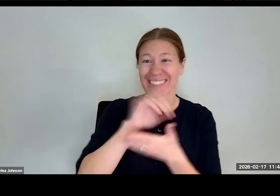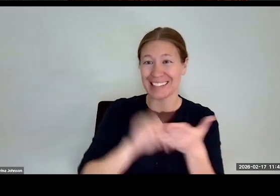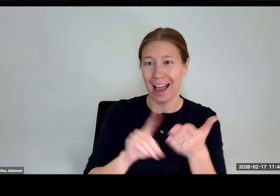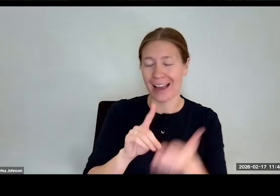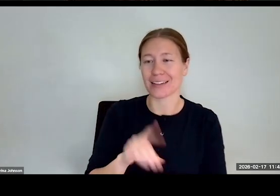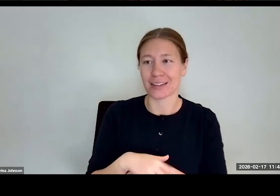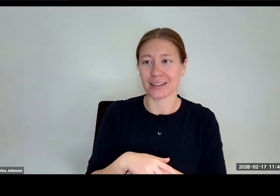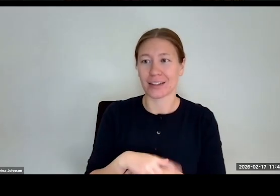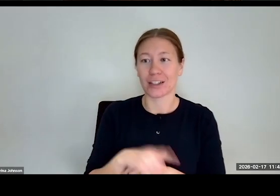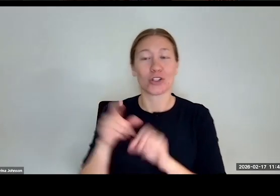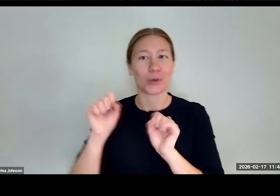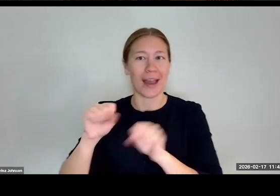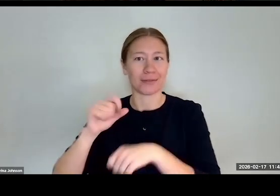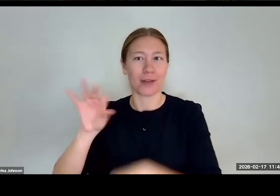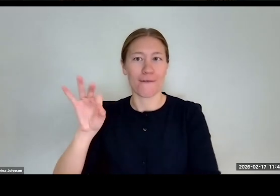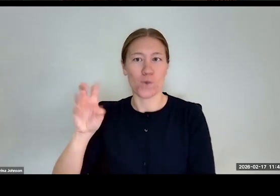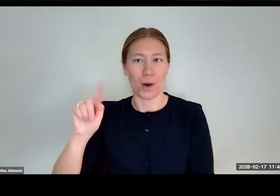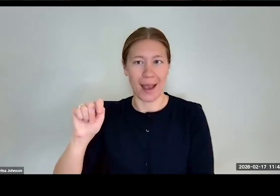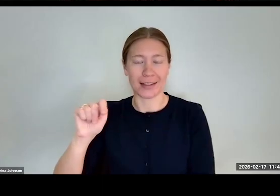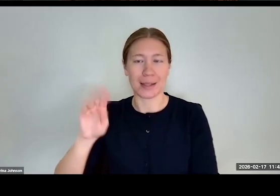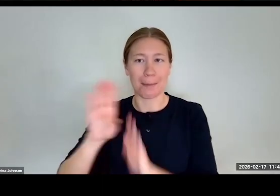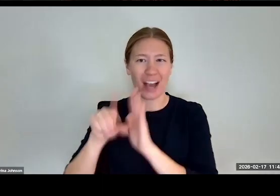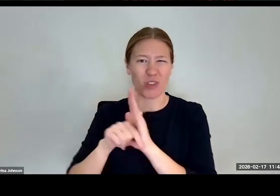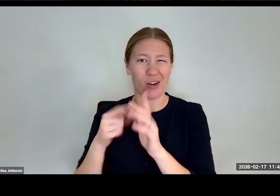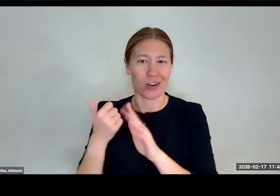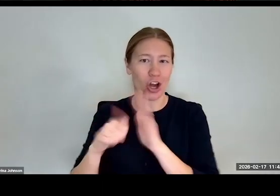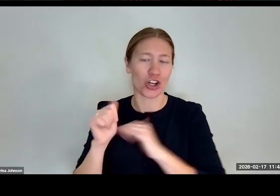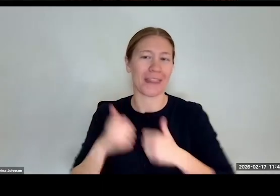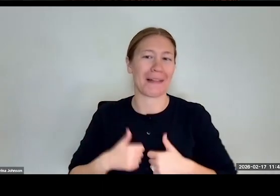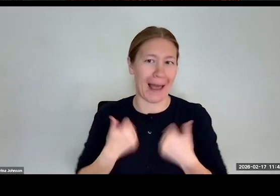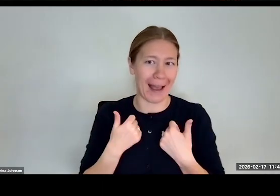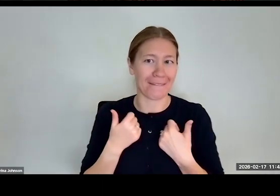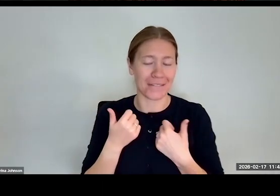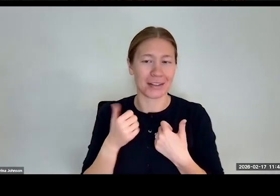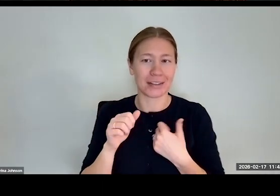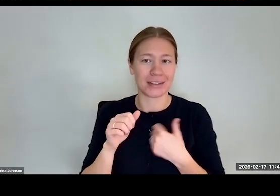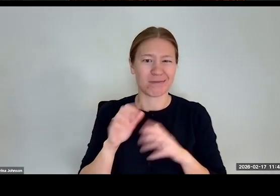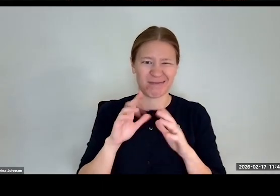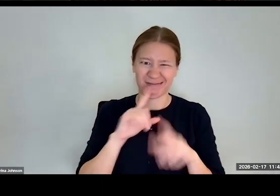to format the background here from the live slides. But I do encourage you to get comfortable working in the slide master view.